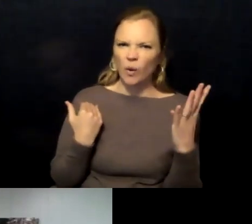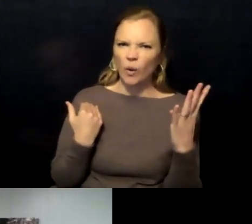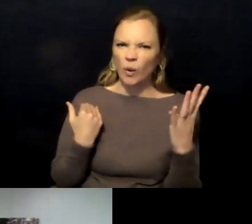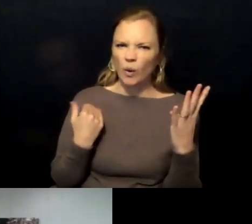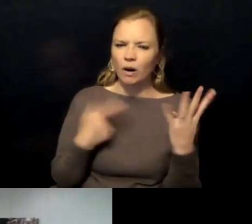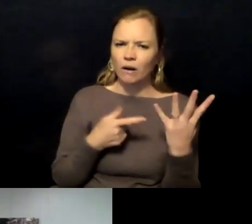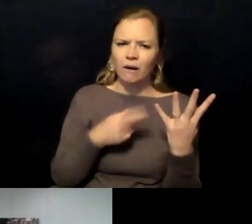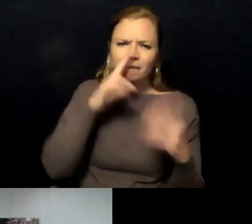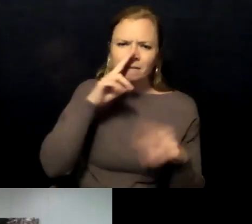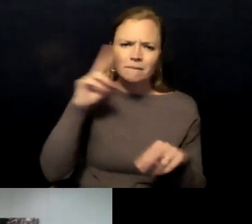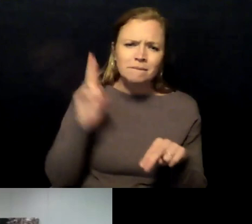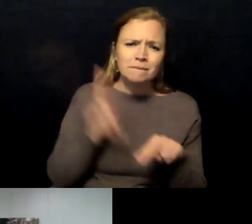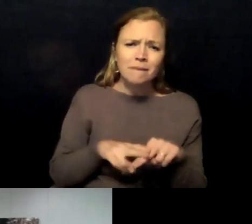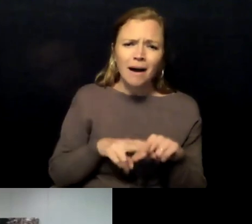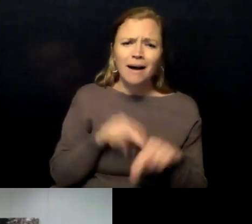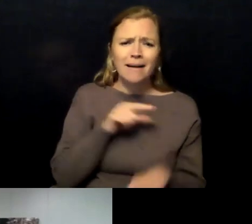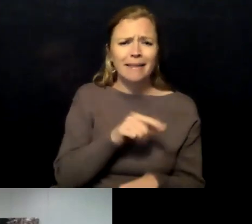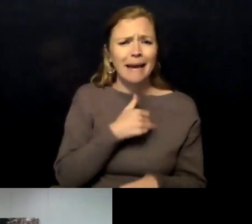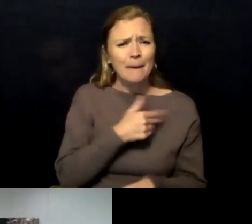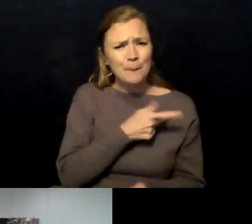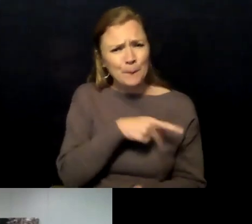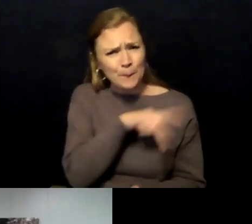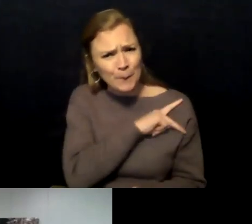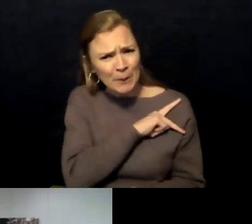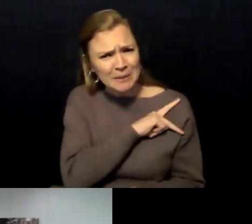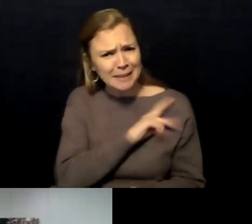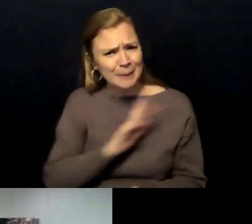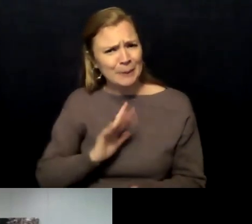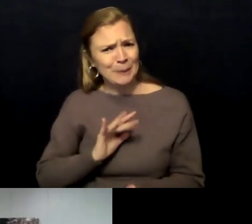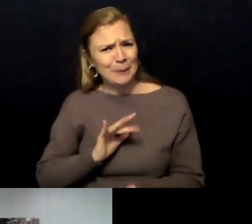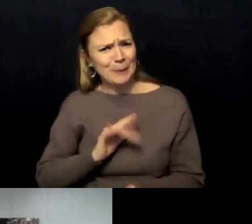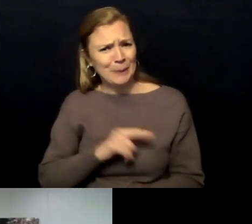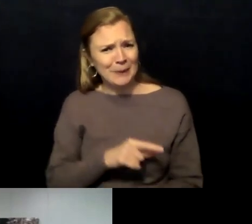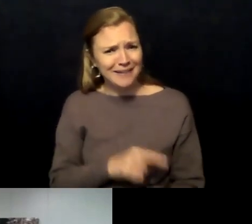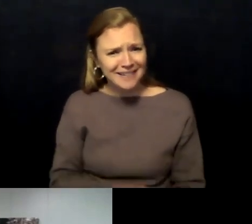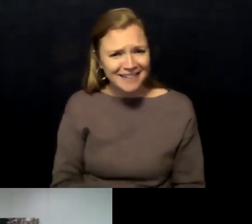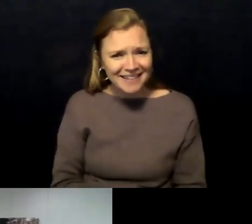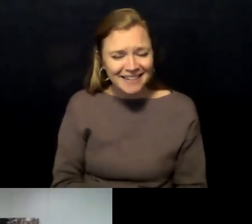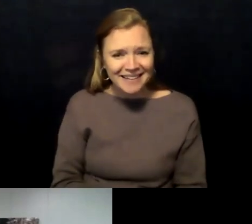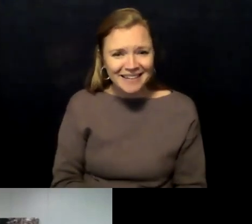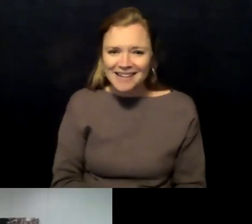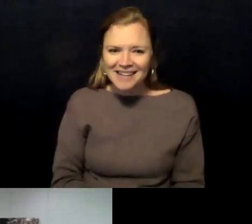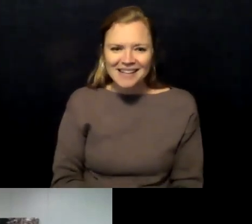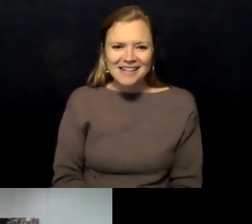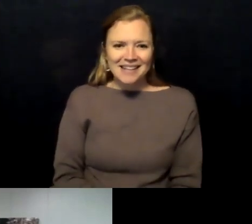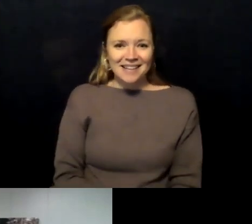such distinct personalities. Just watching them in their